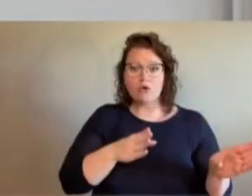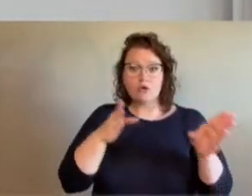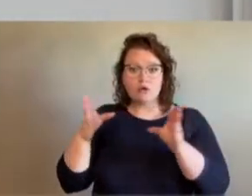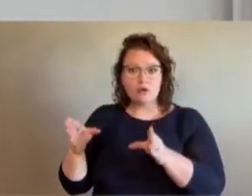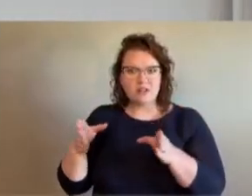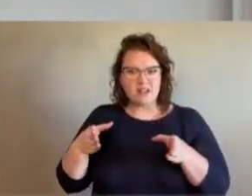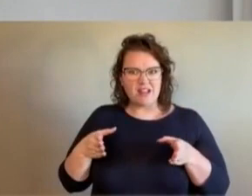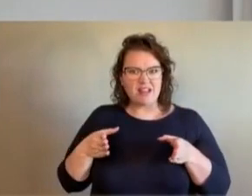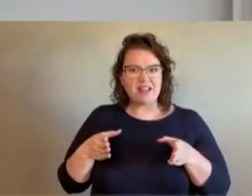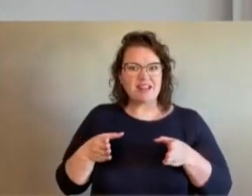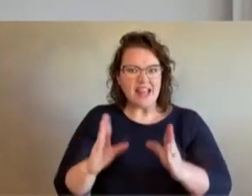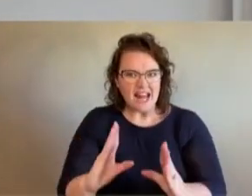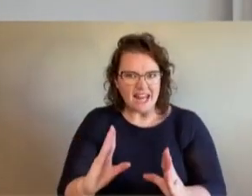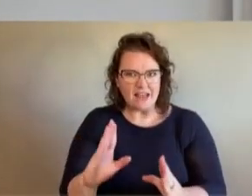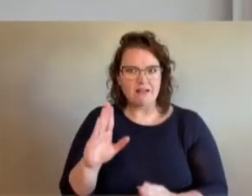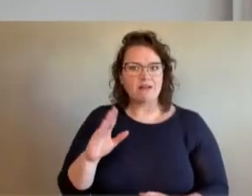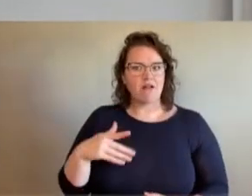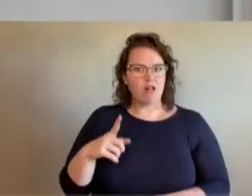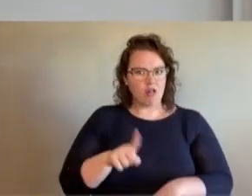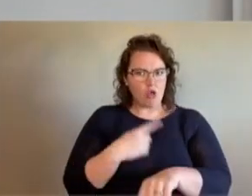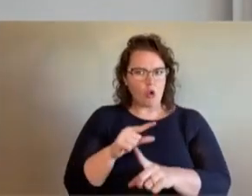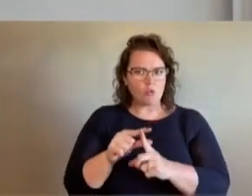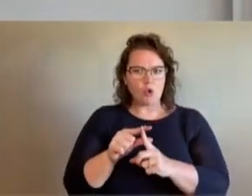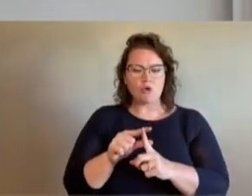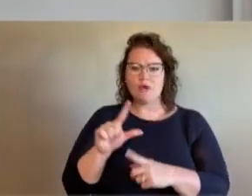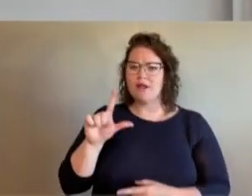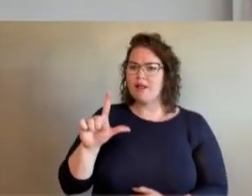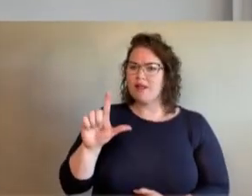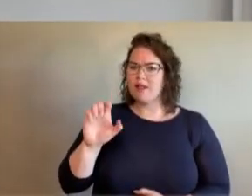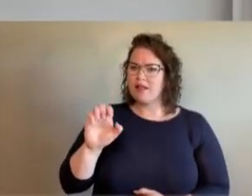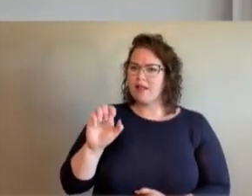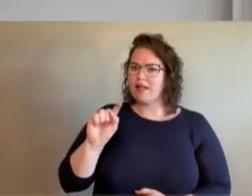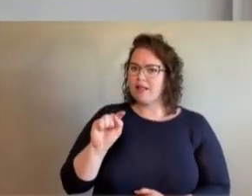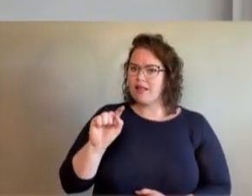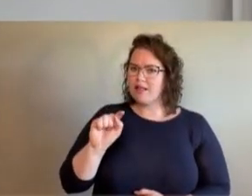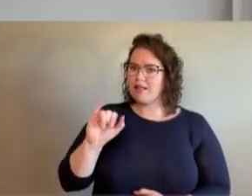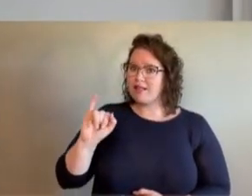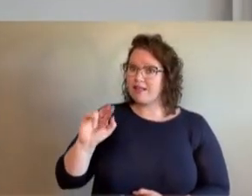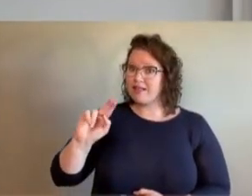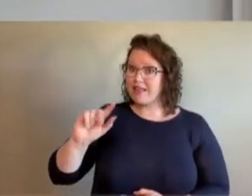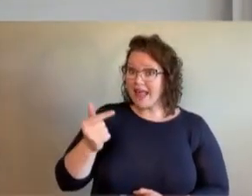Remember, I'm leaving that space between my words. "Thank you